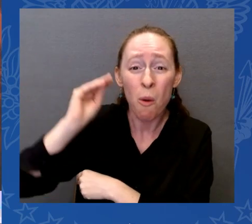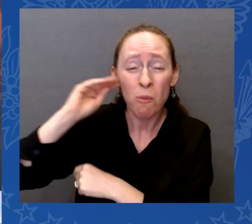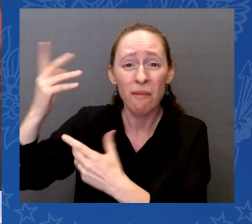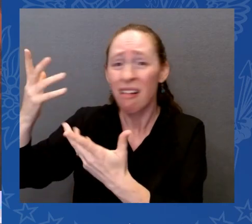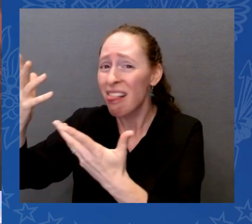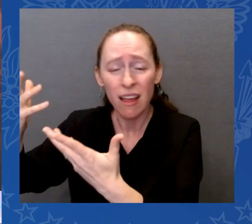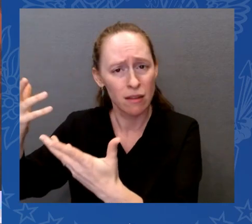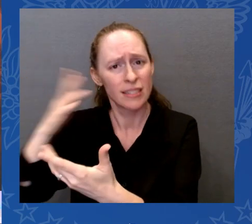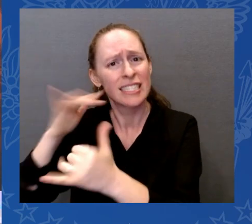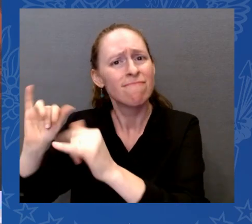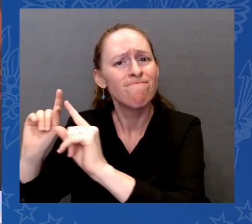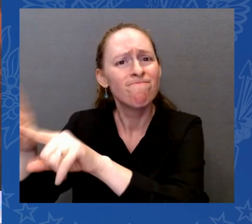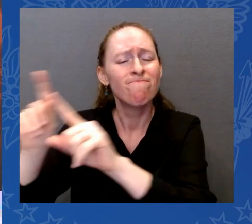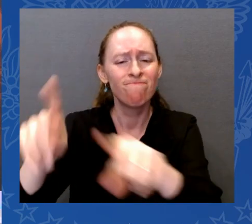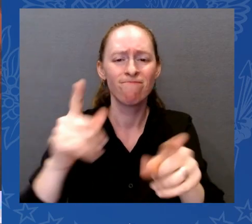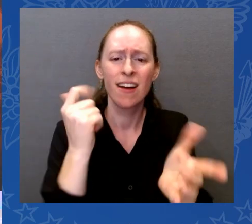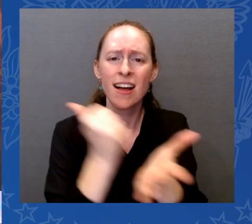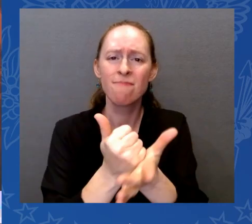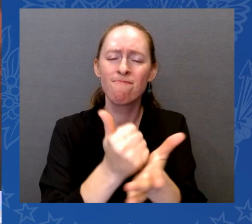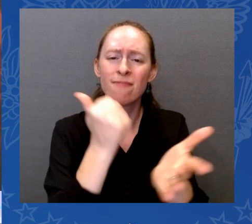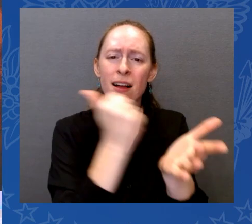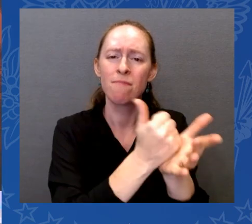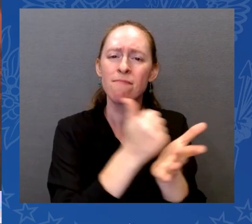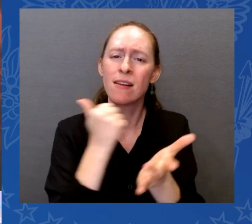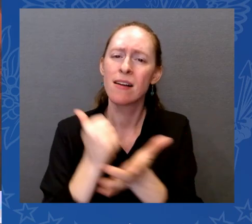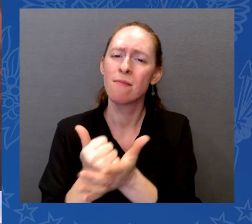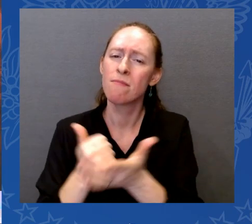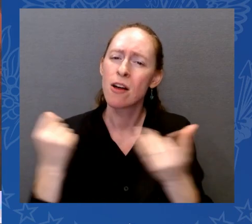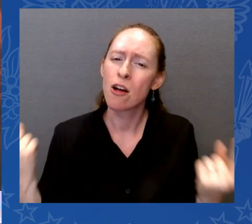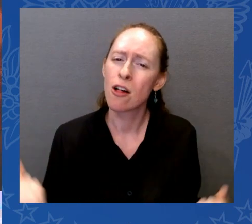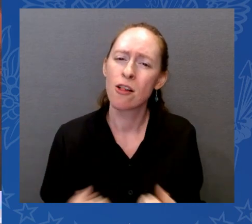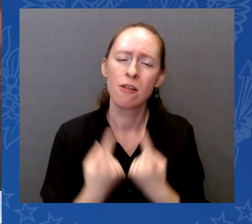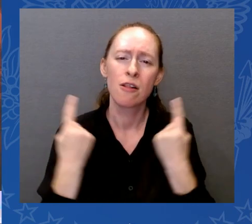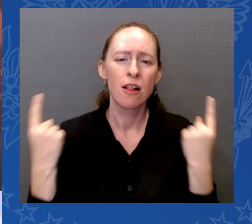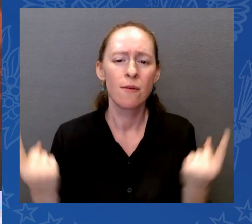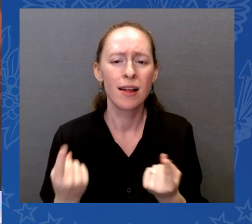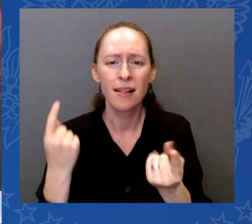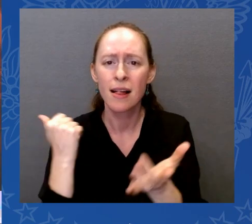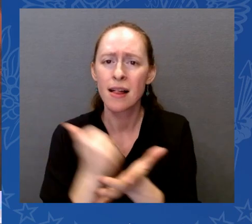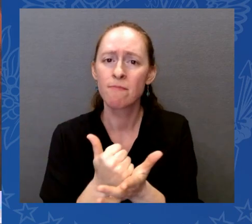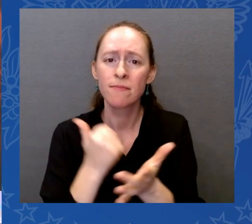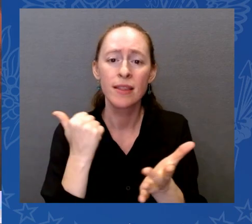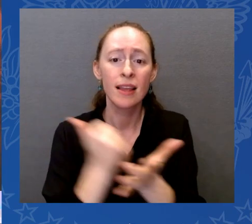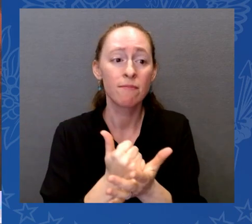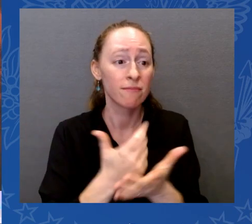And when the impacts of climate change are becoming increasingly evident, we're calling on you more and more and more.